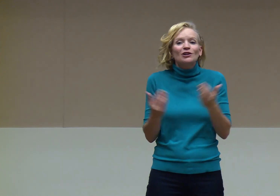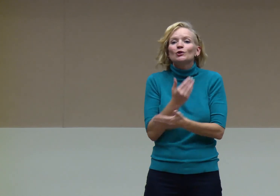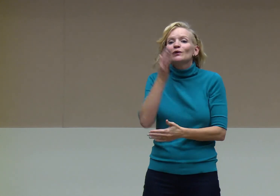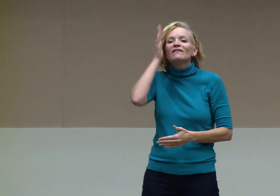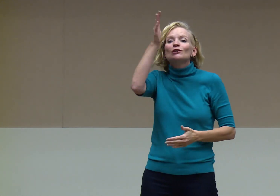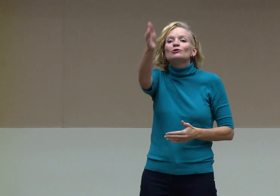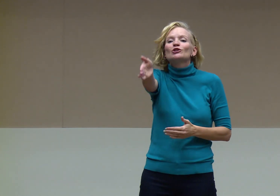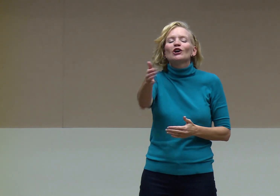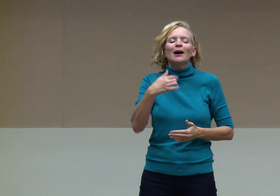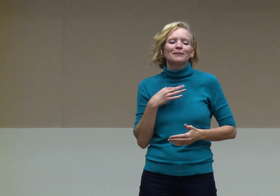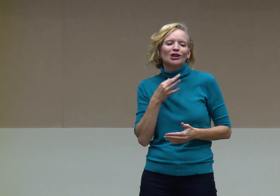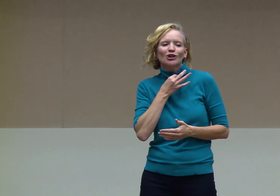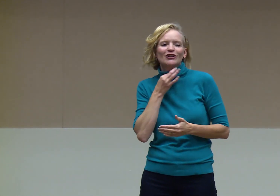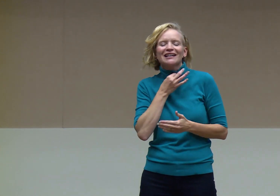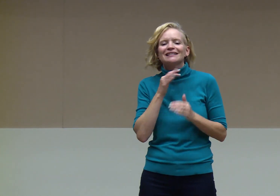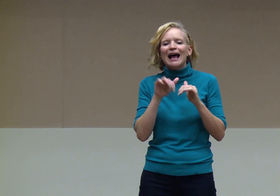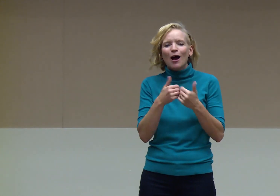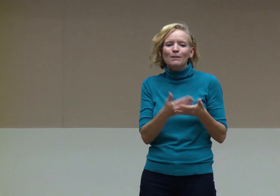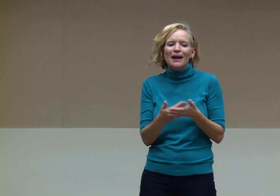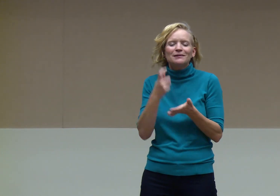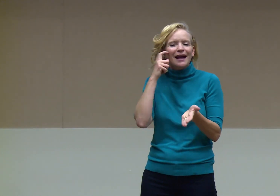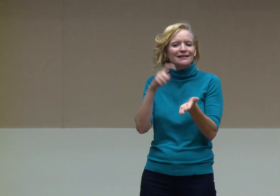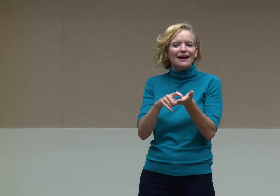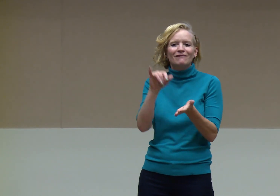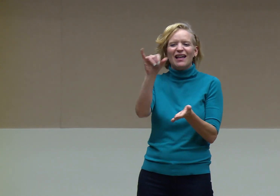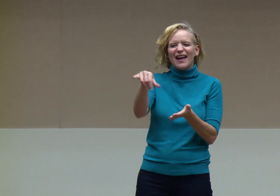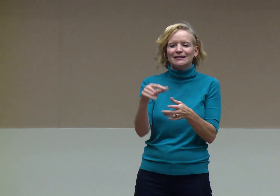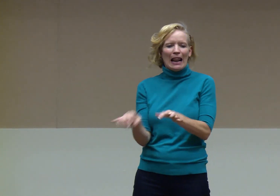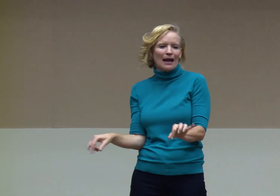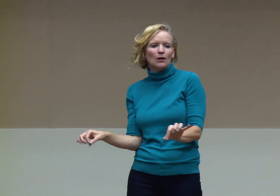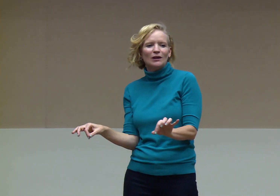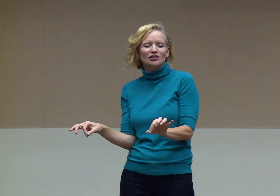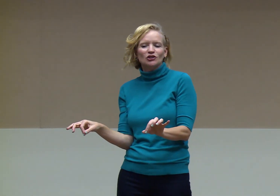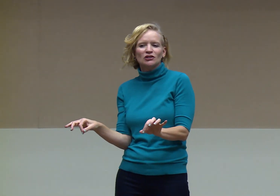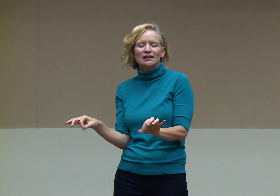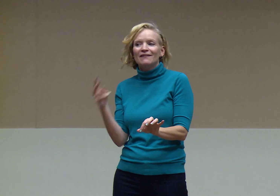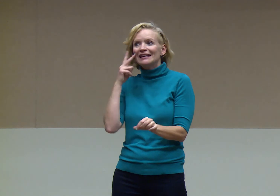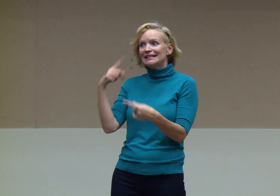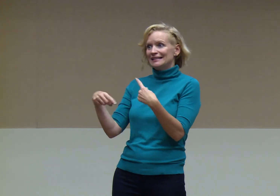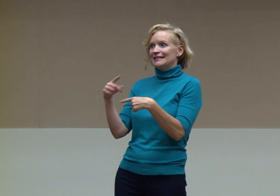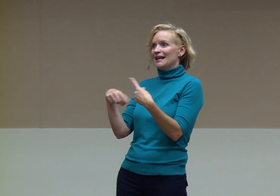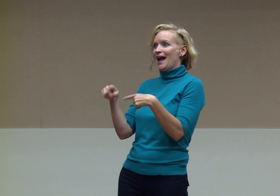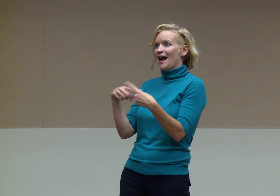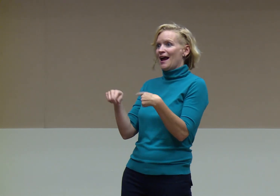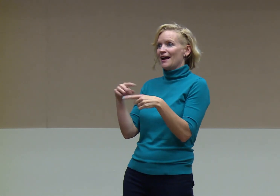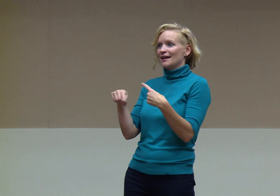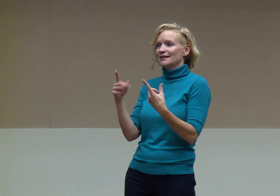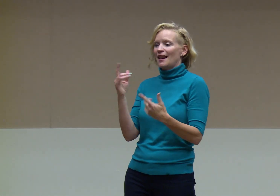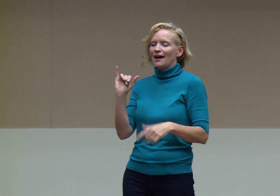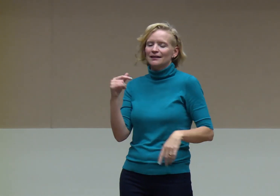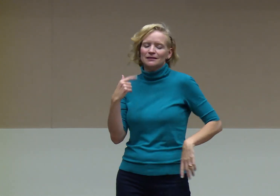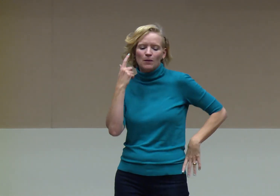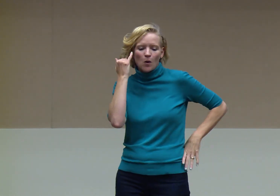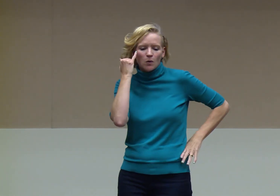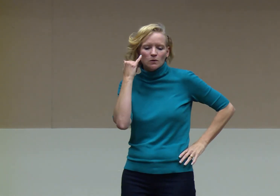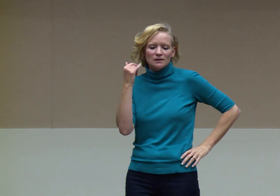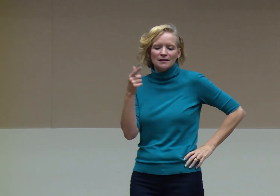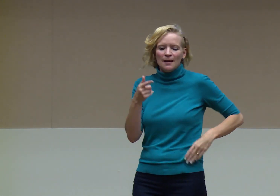So future work. I want to know how babies can identify language. When they see a word like